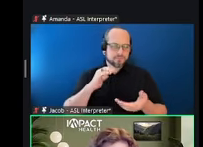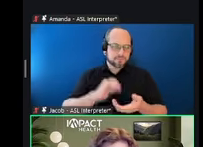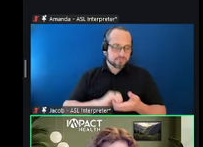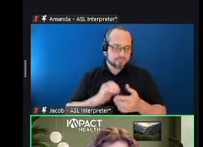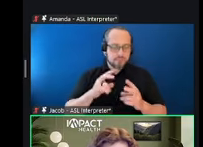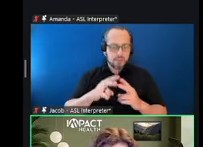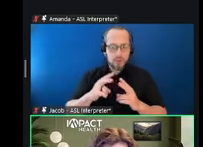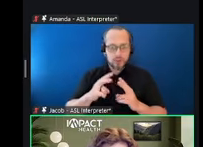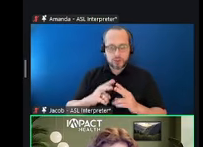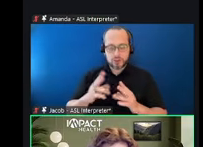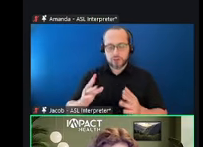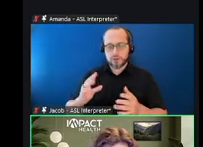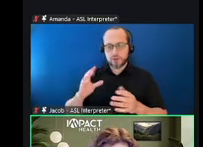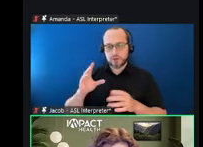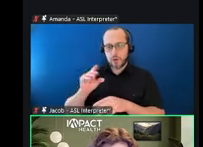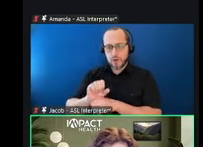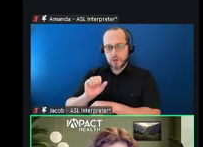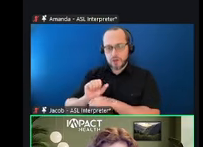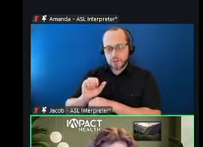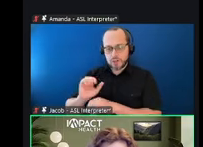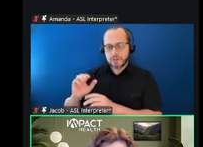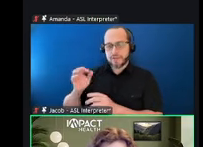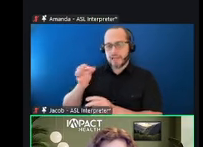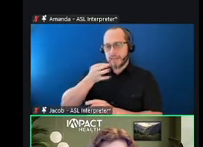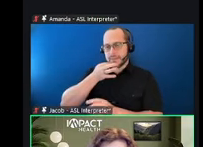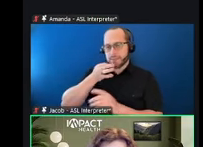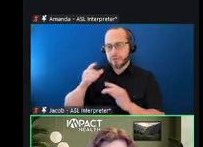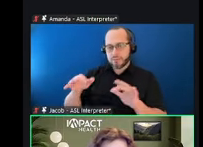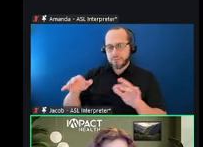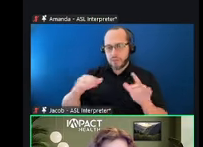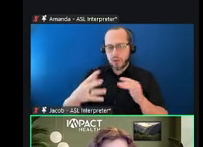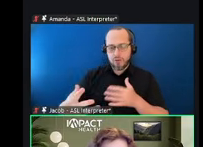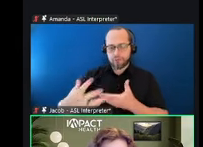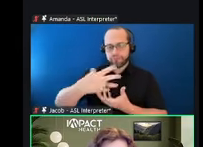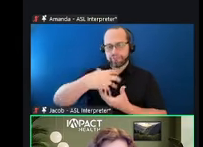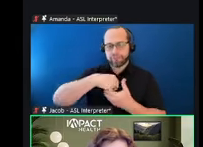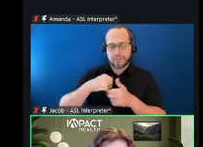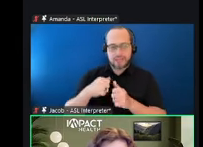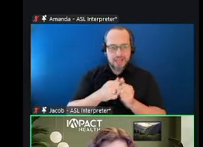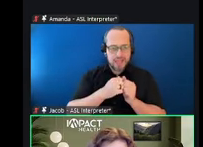across the region who already know how to do this. Um ultimately coming together on an action plan